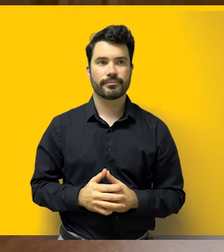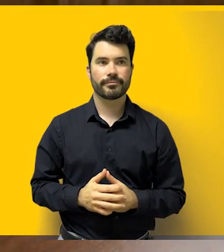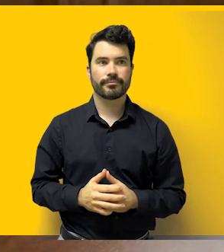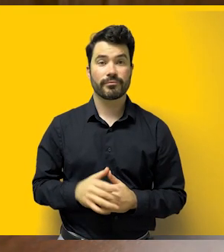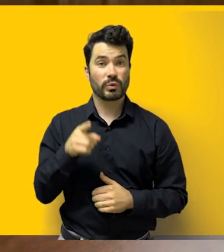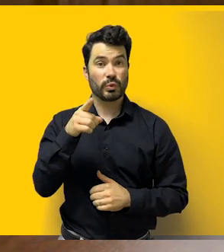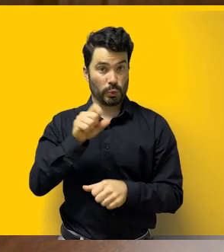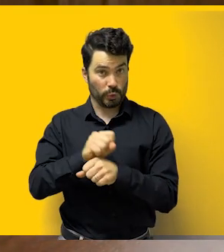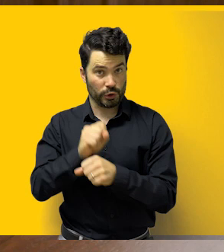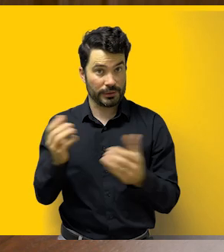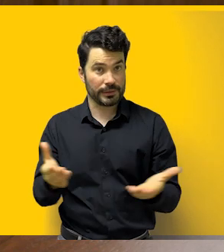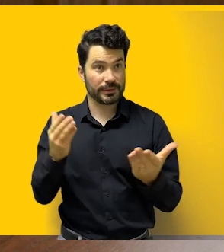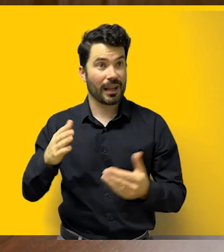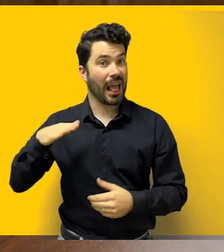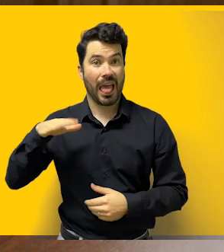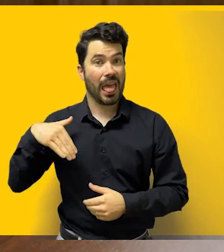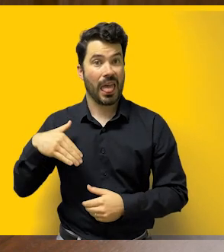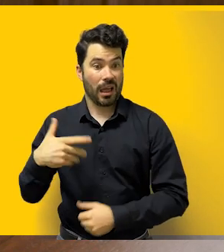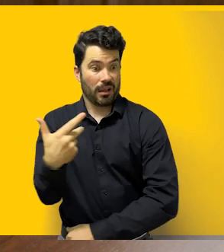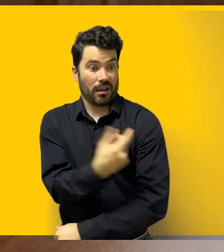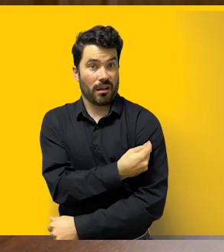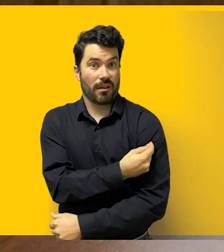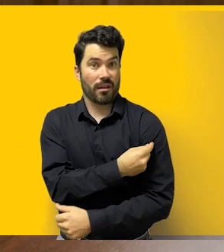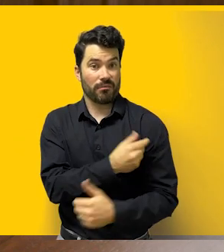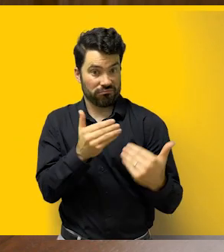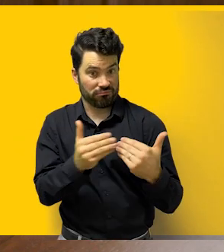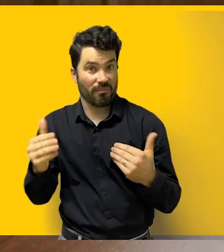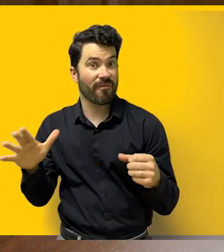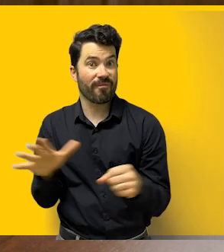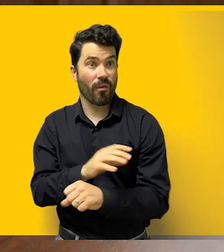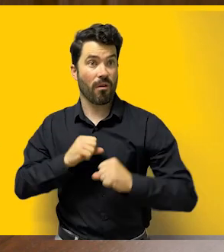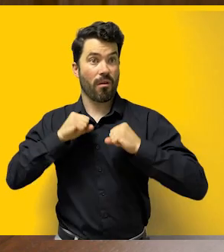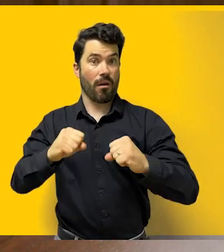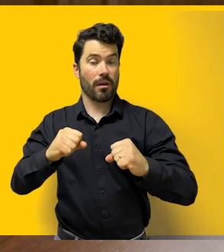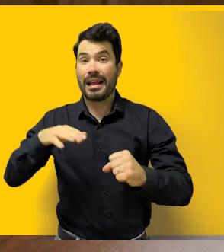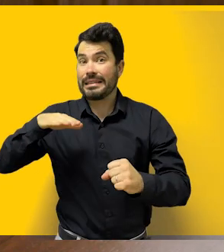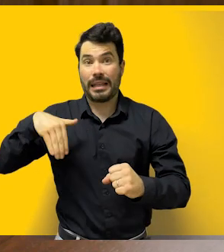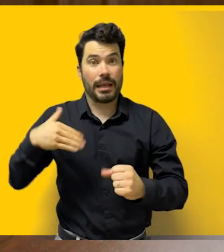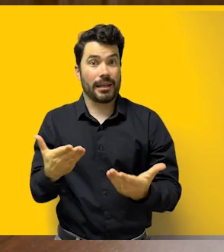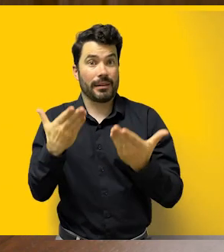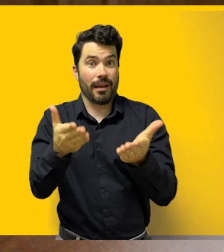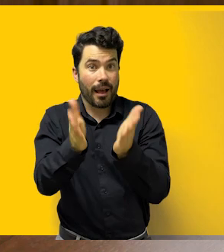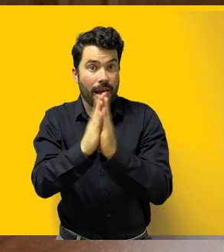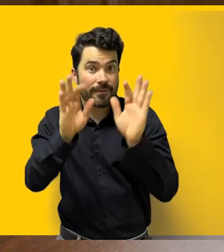workforce members who are not fully vaccinated and have not submitted an exemption request by August 30th